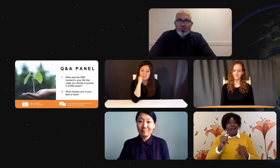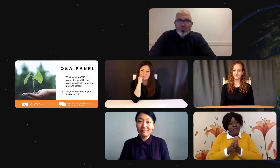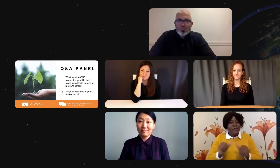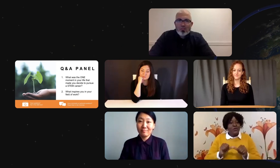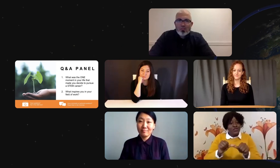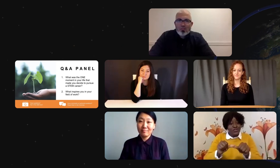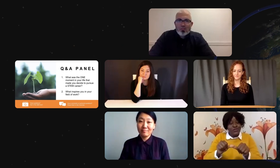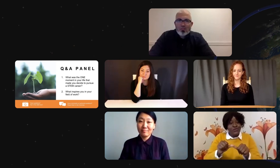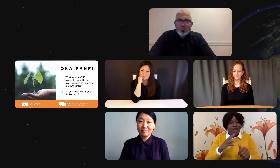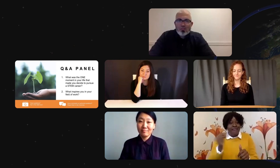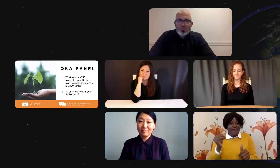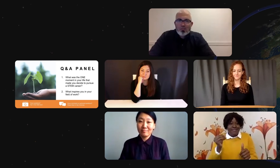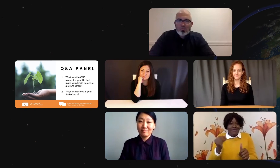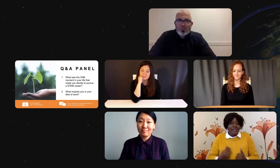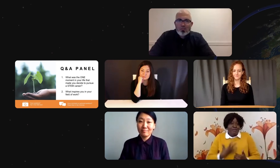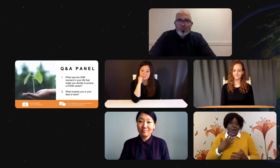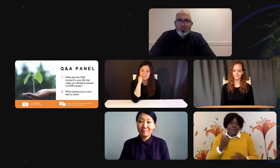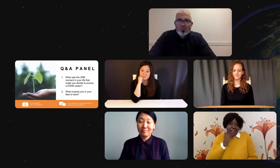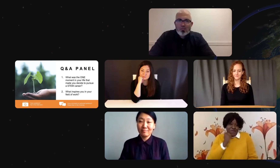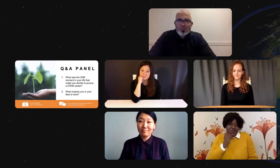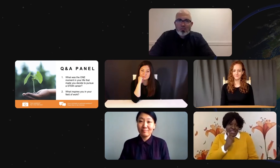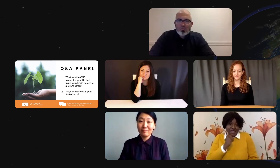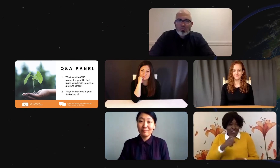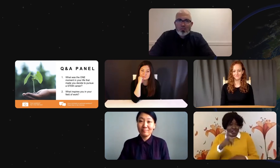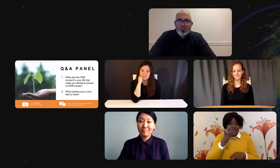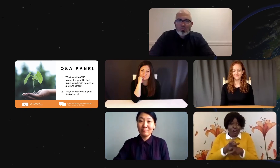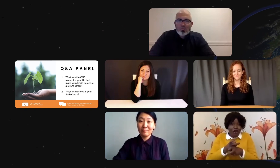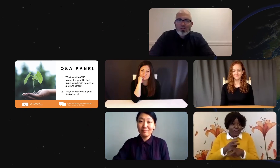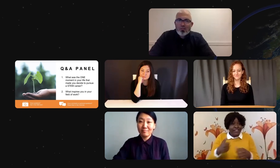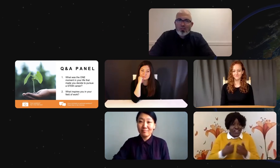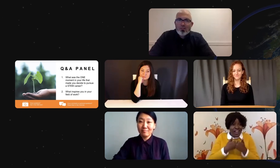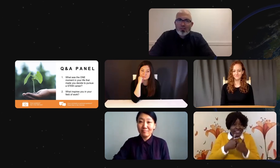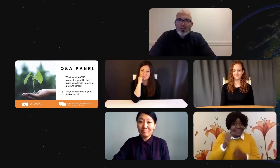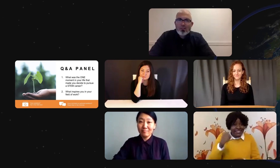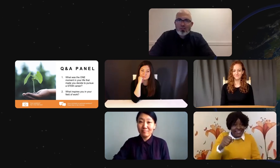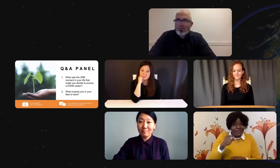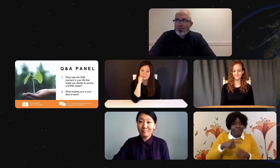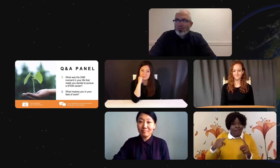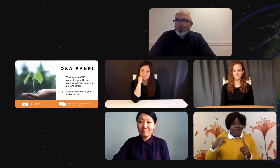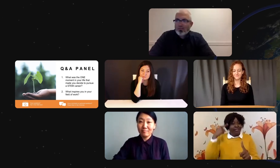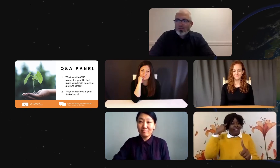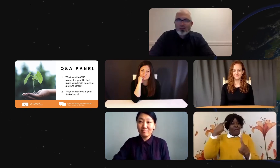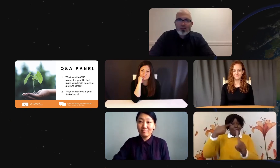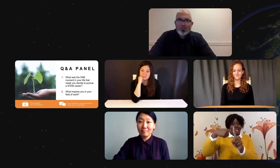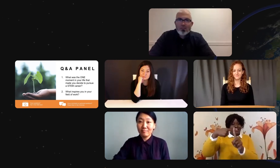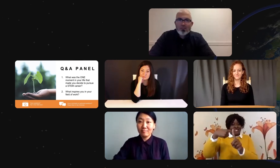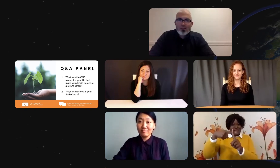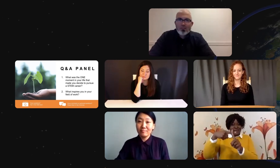I have that inspiration every day.